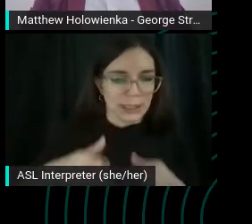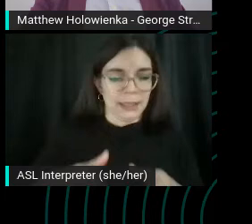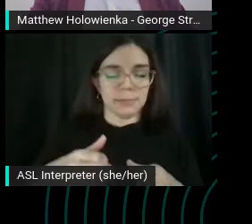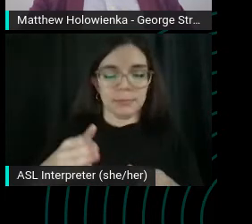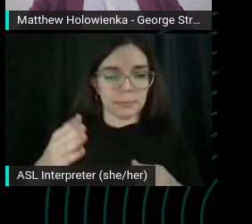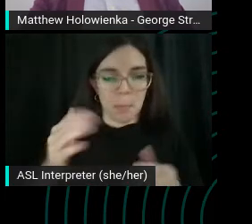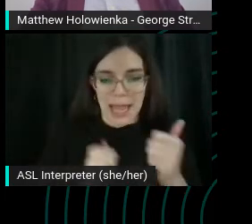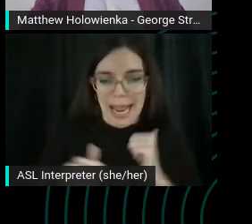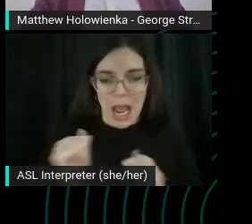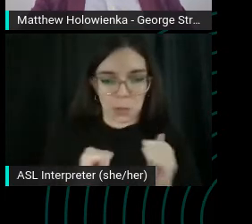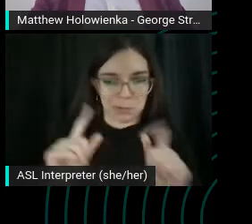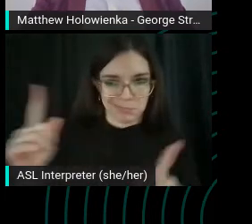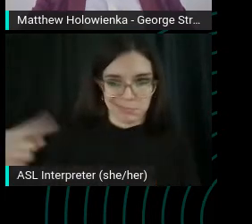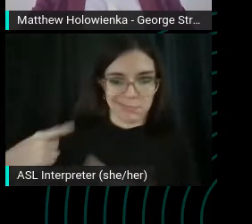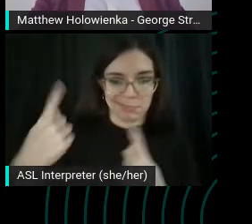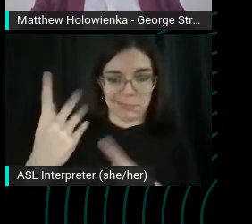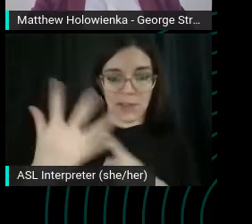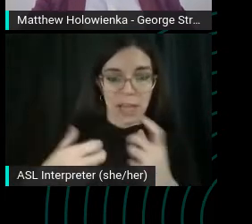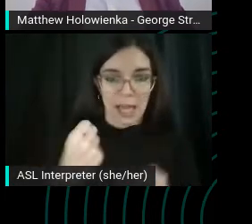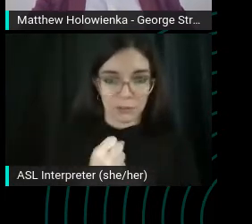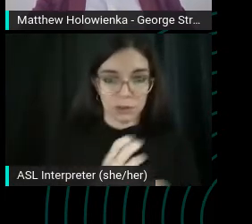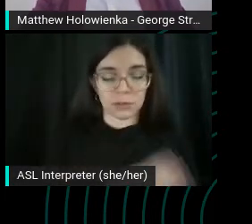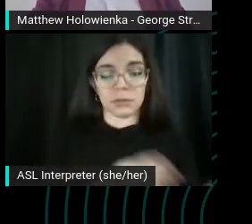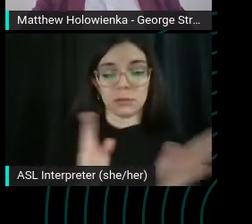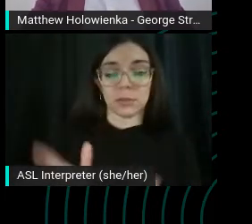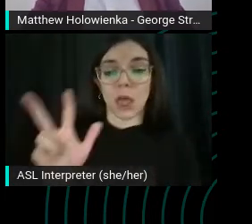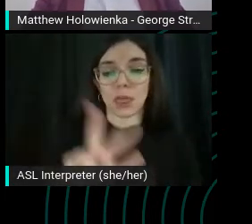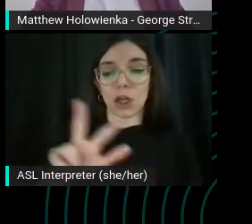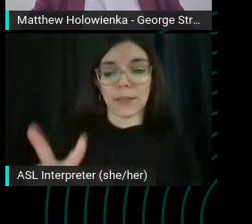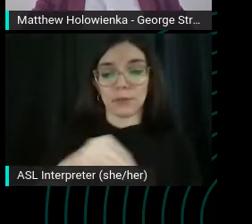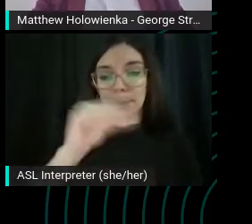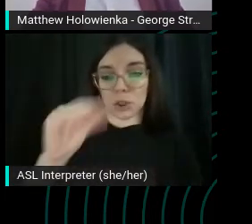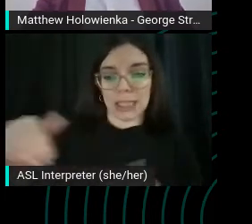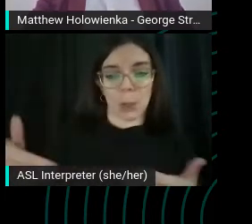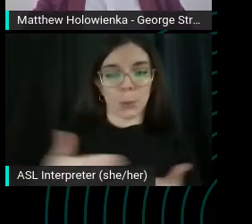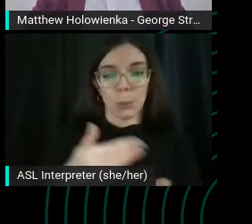and that's compared to a realm of about 30 percent new patrons for a typical in-person production.